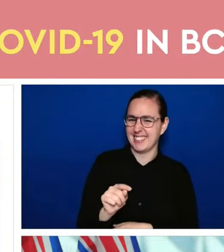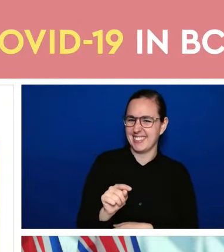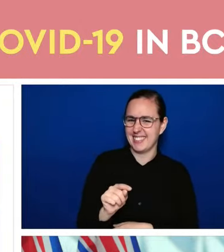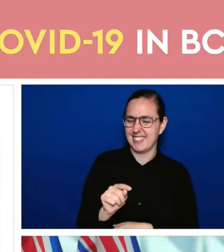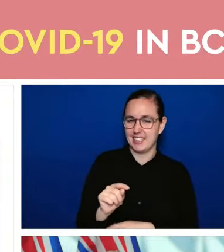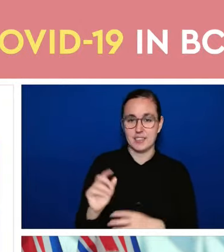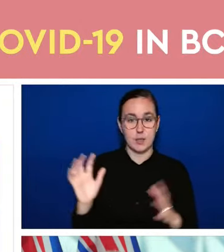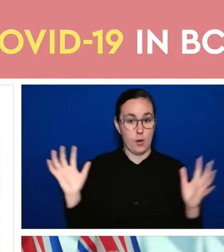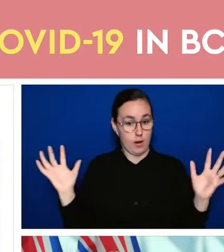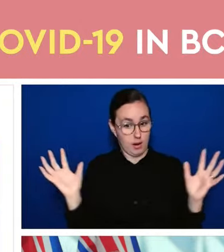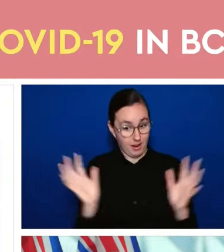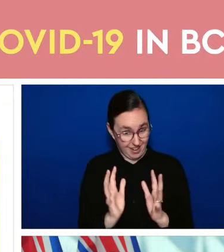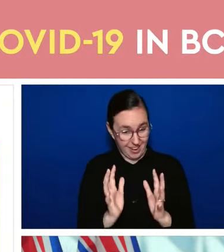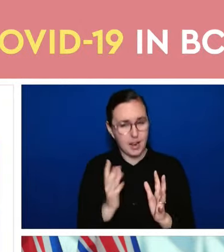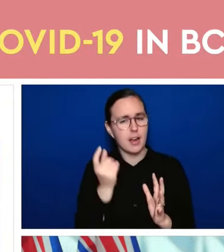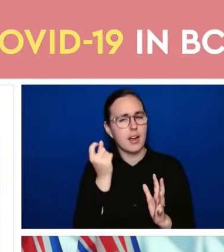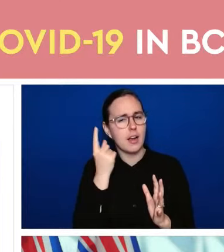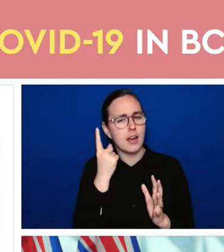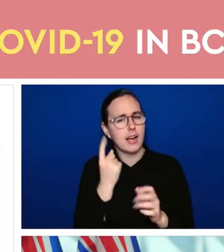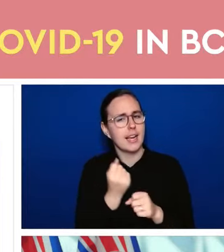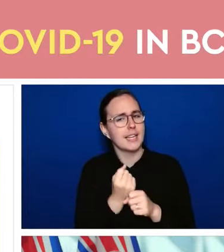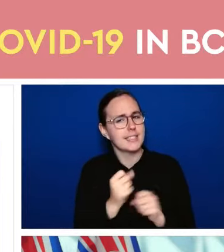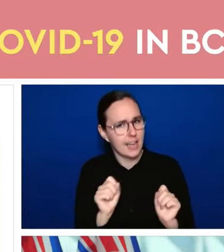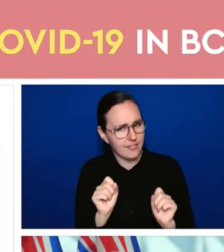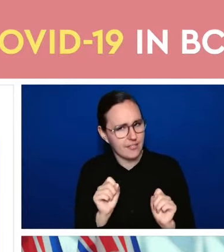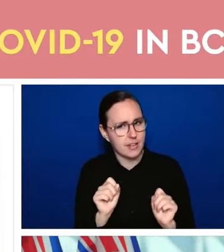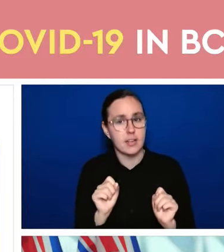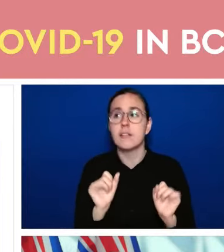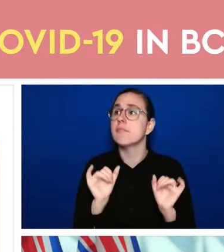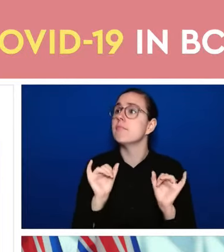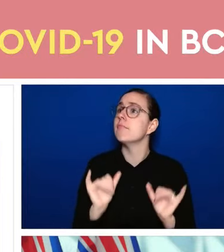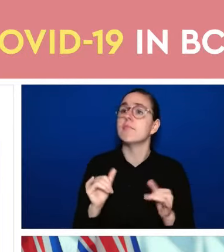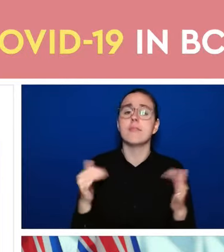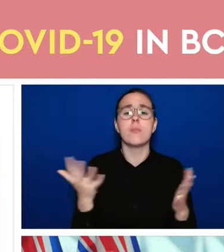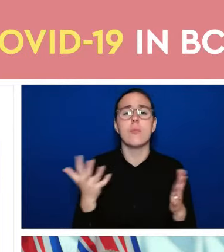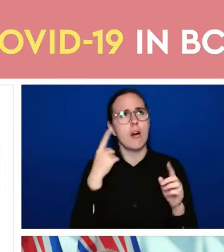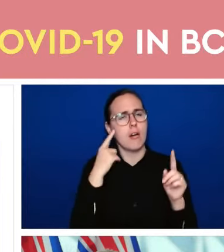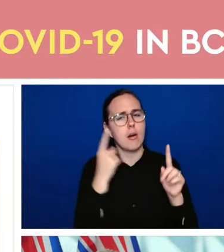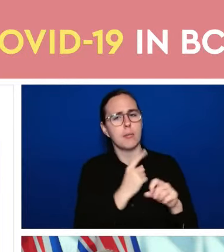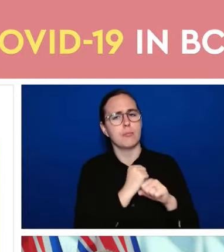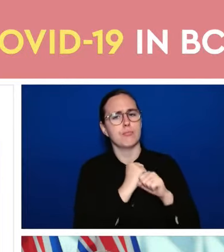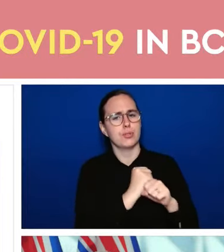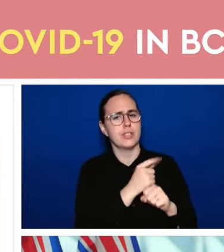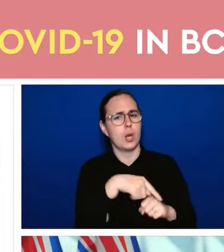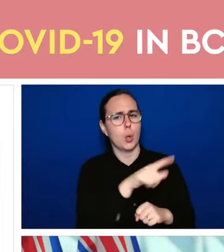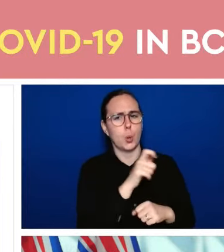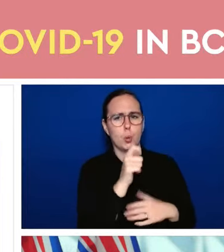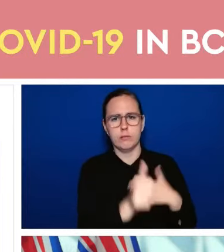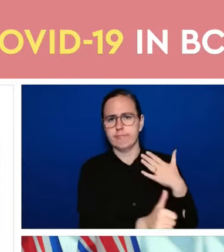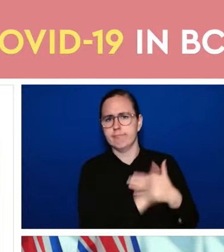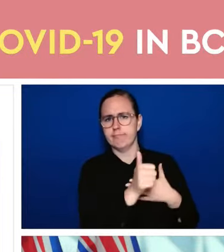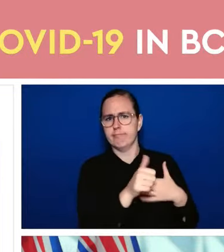protecting those who are most at risk. And that's what we're